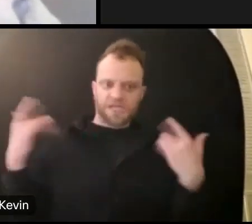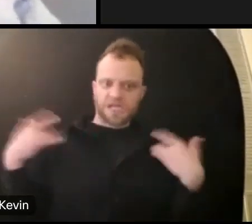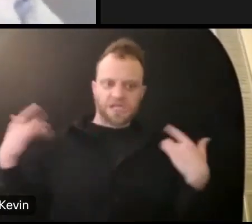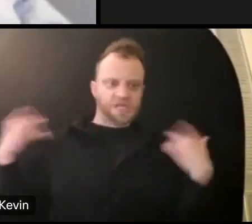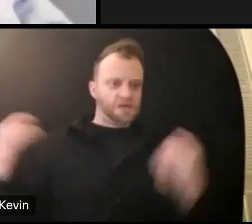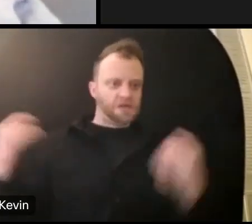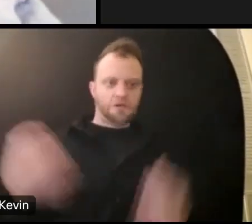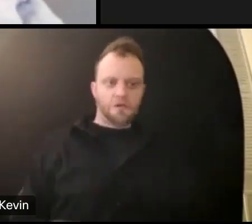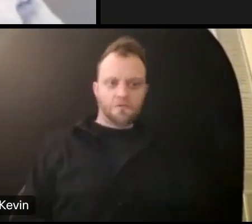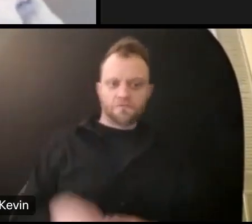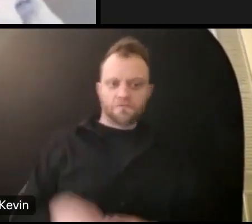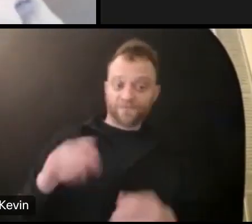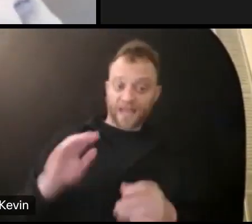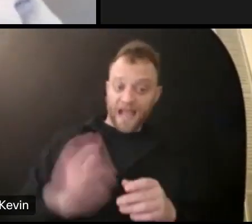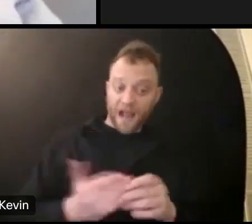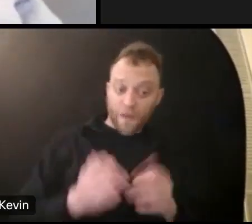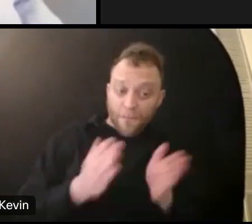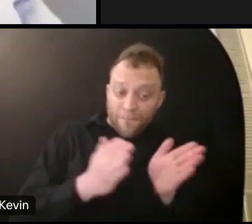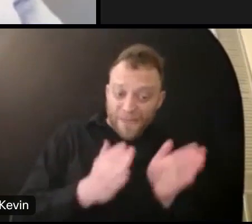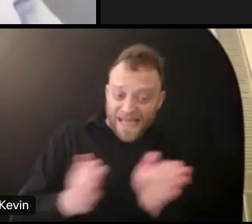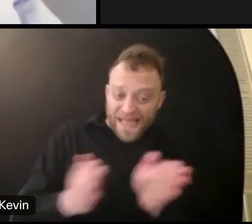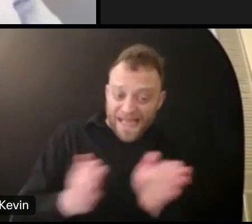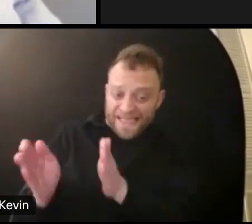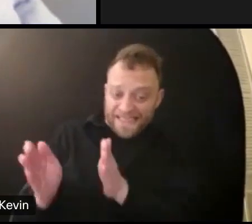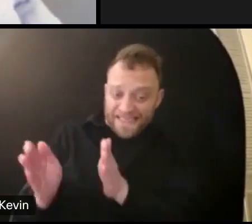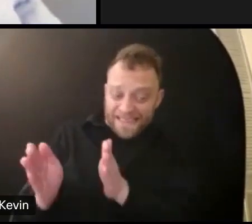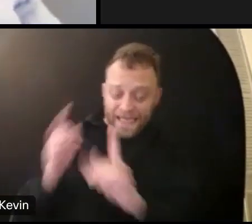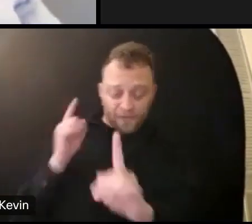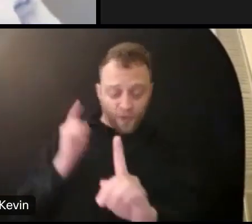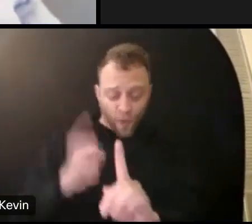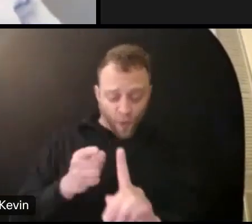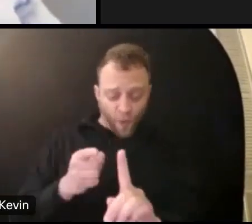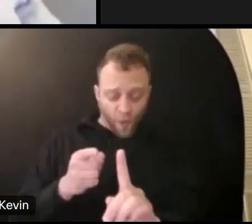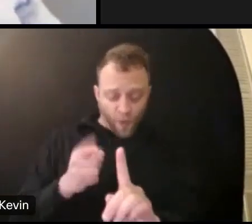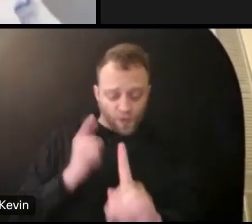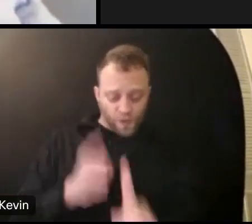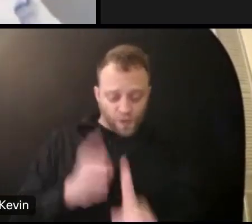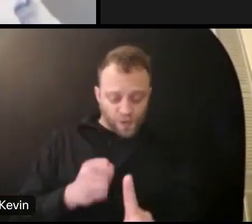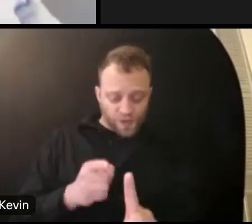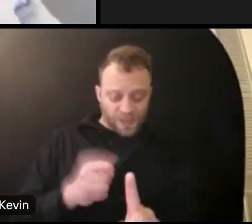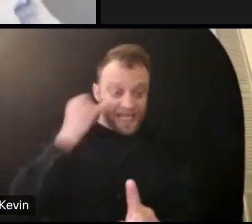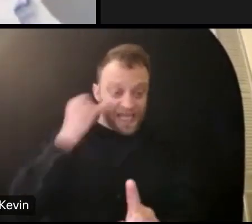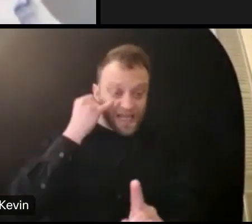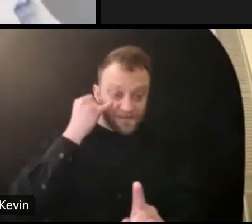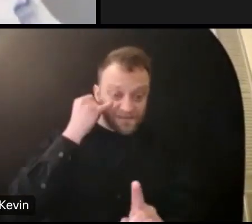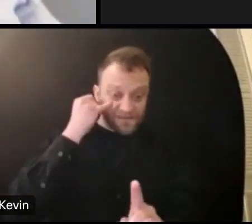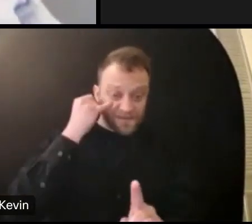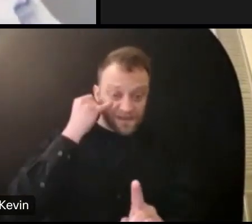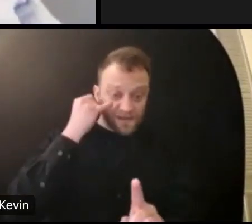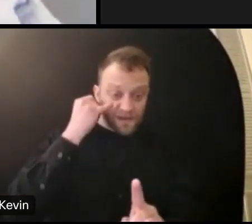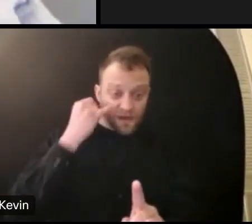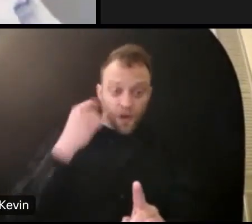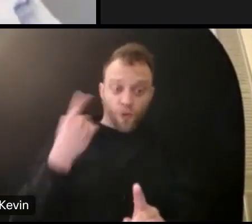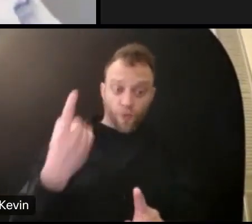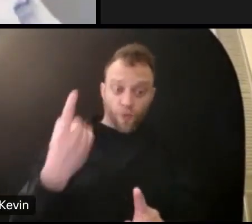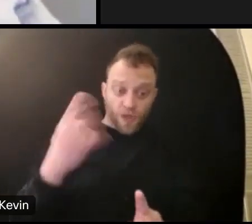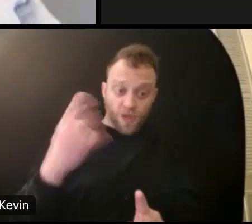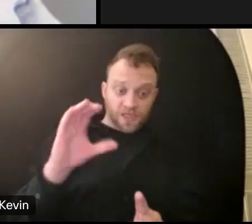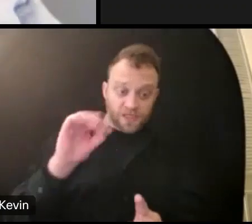and we're working towards is if a Single Member District for all intents and purposes has just